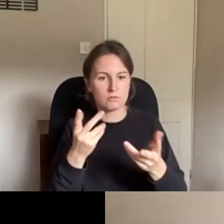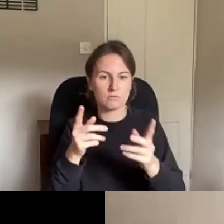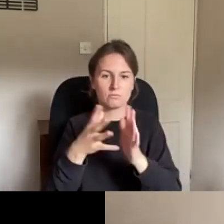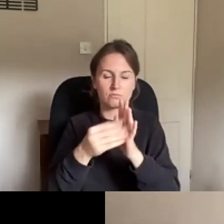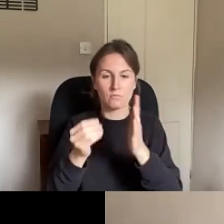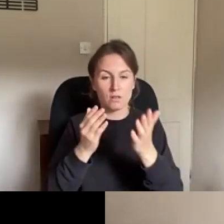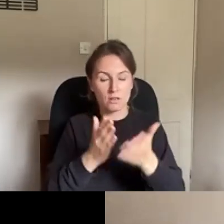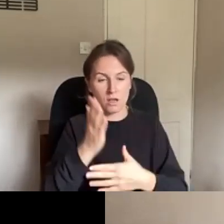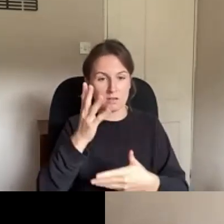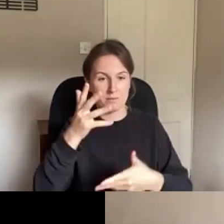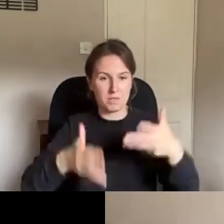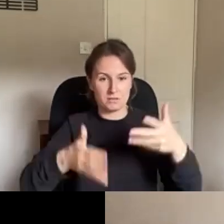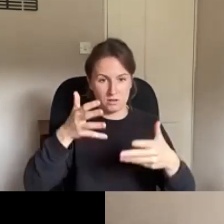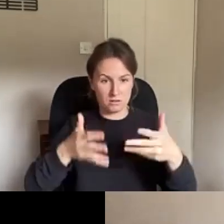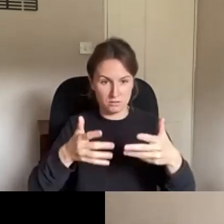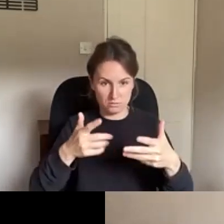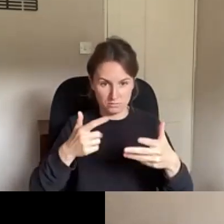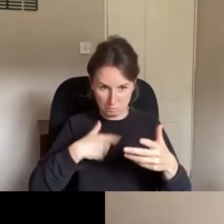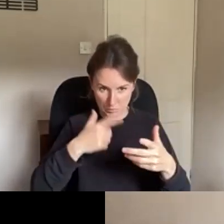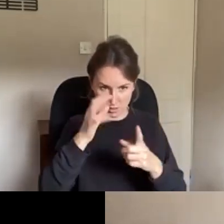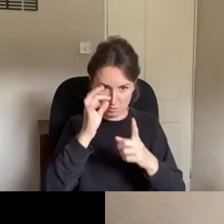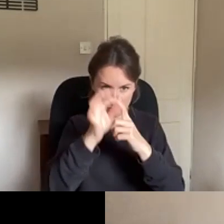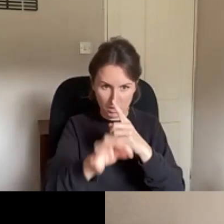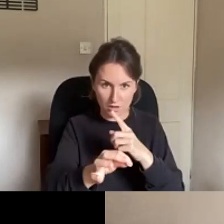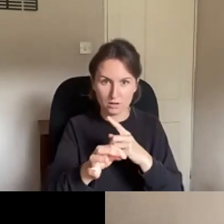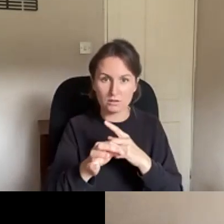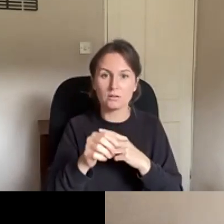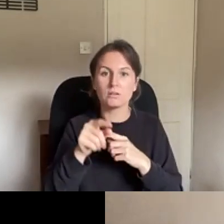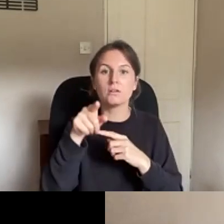This sounds like a potential entry into the digital inclusion category,